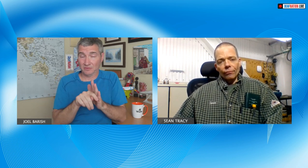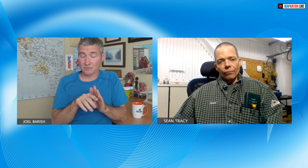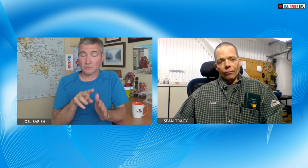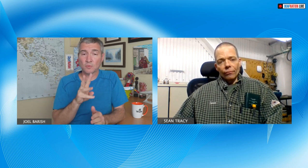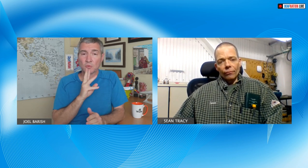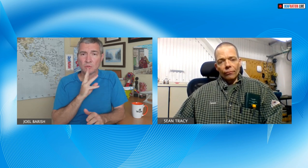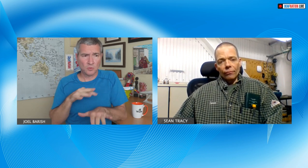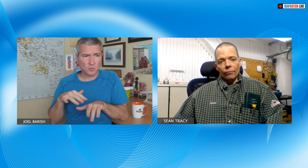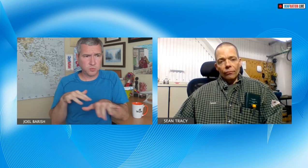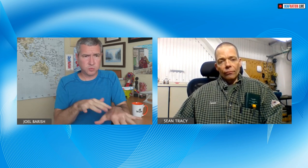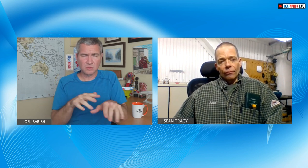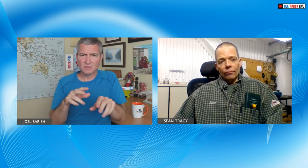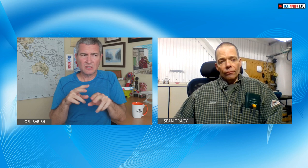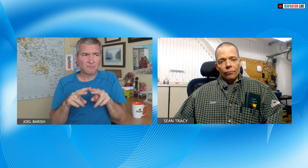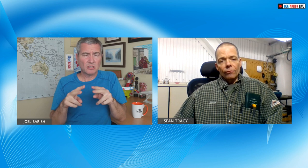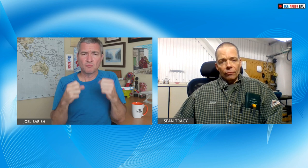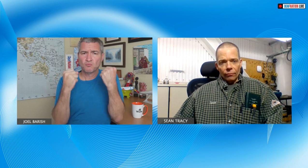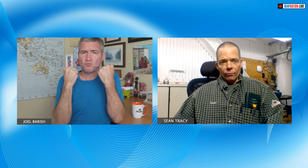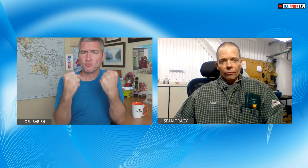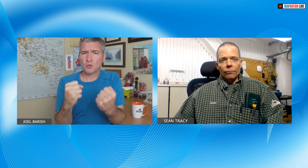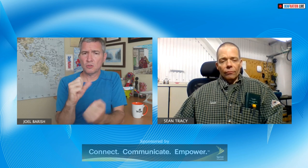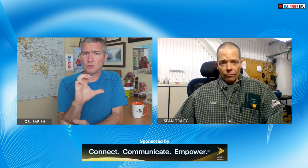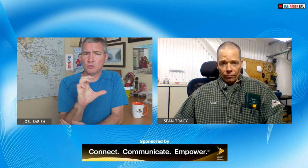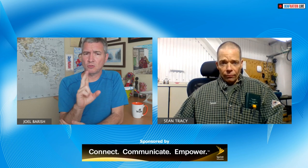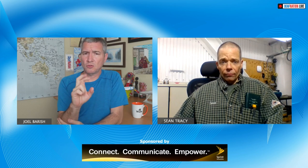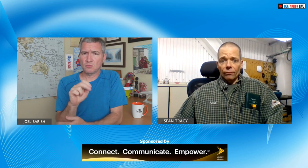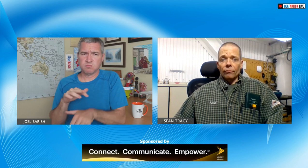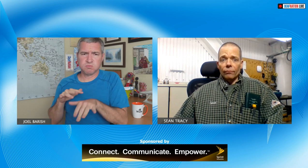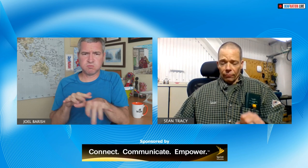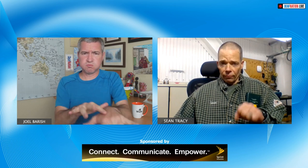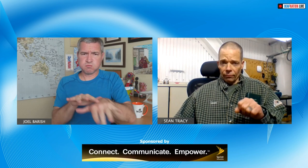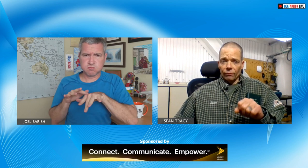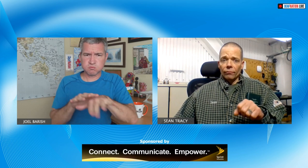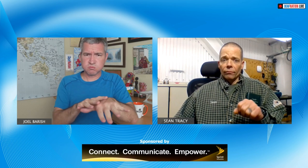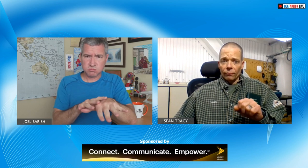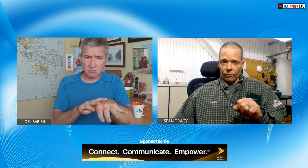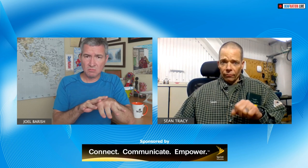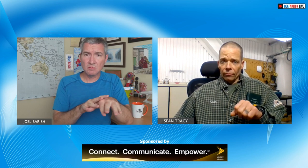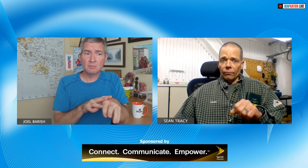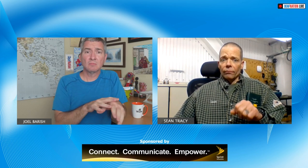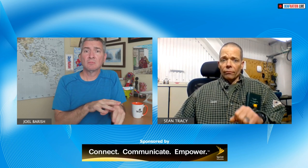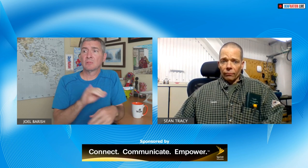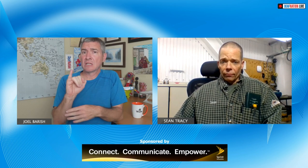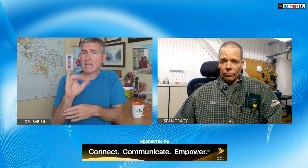In the clip we showed, you could see the water rushing past the rig. The current looks so strong. Oh yes!